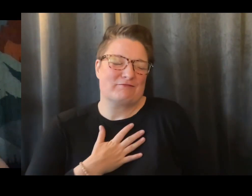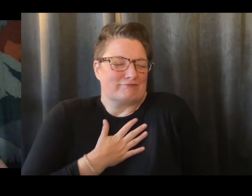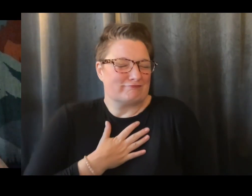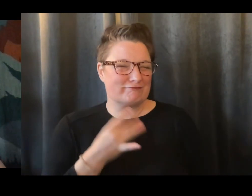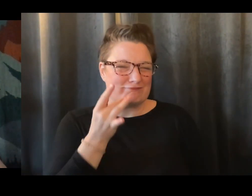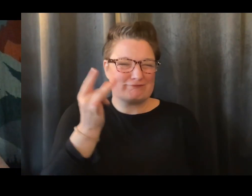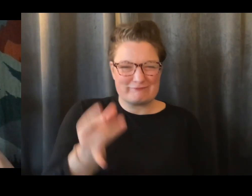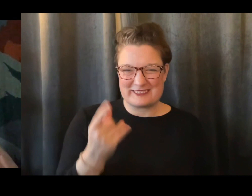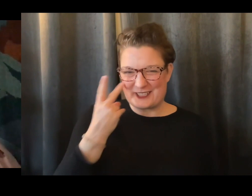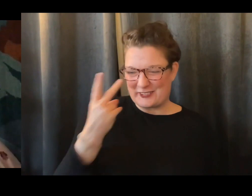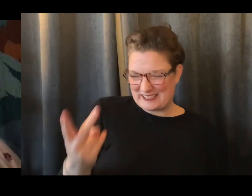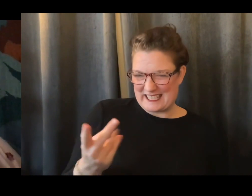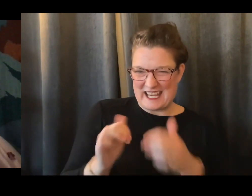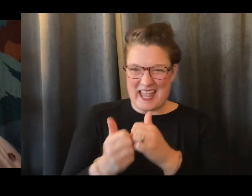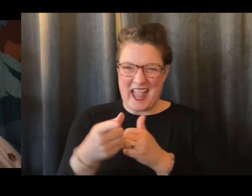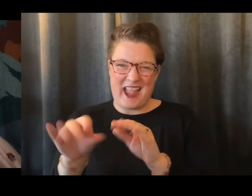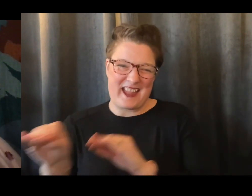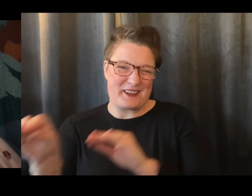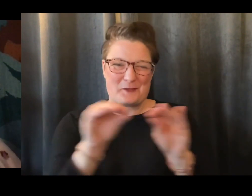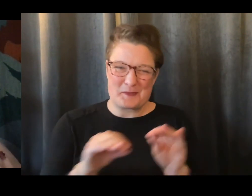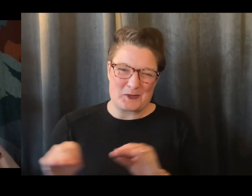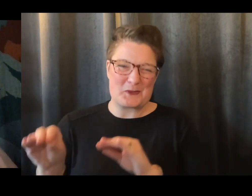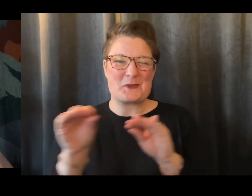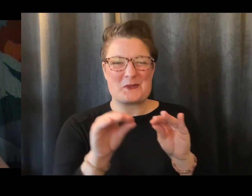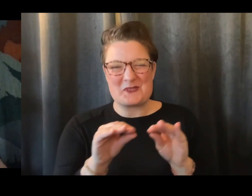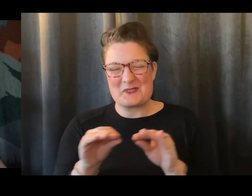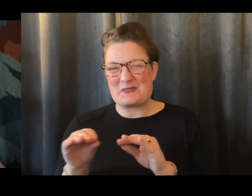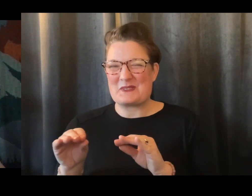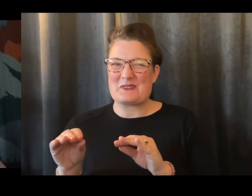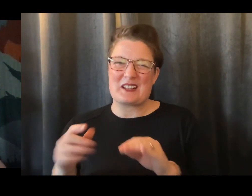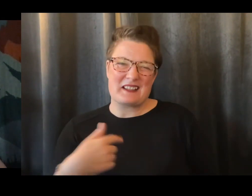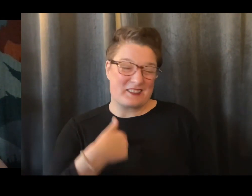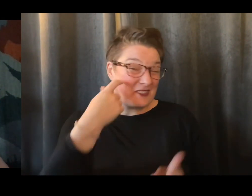I notice and perhaps you notice me noticing you.